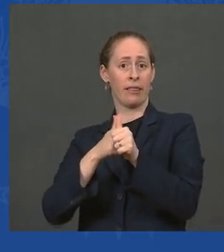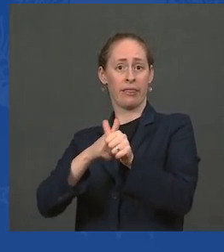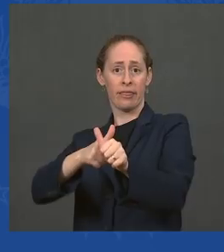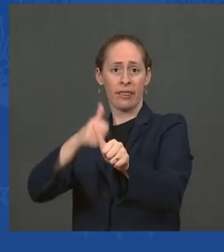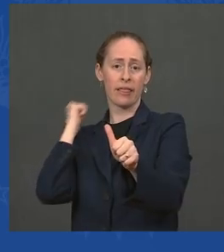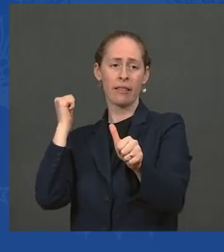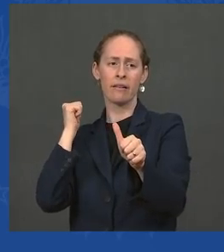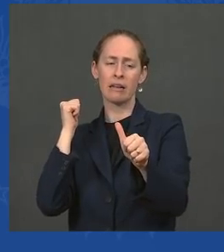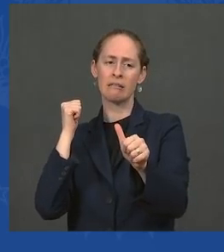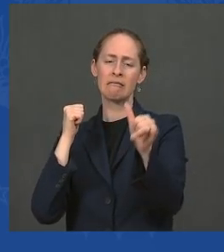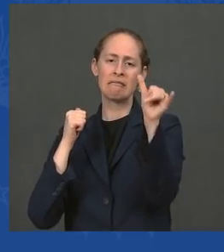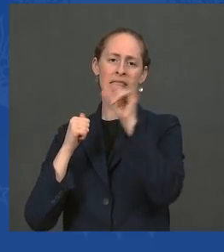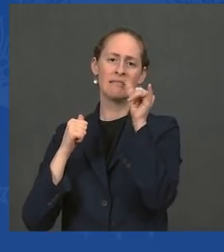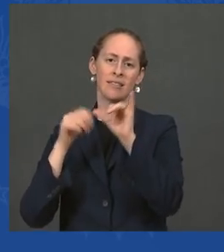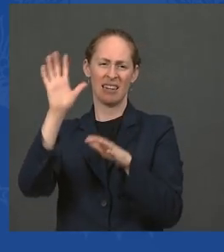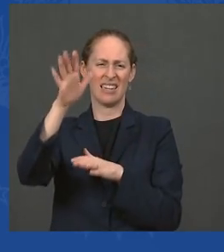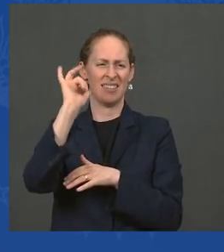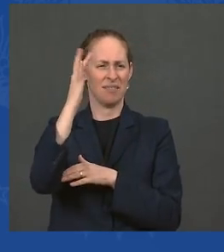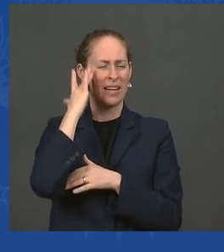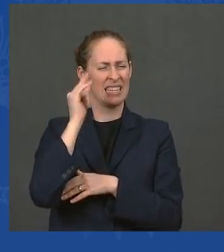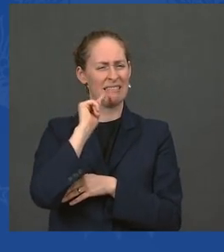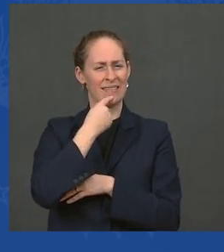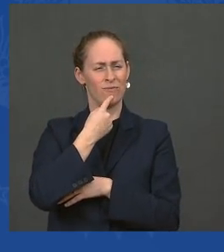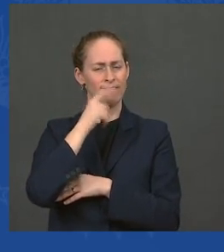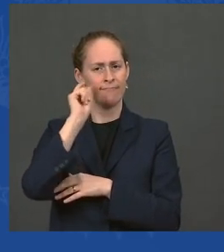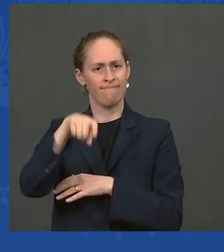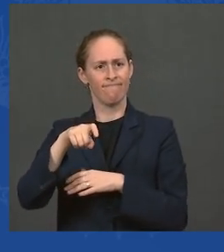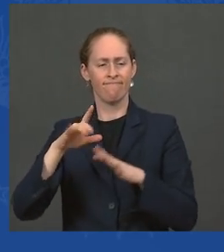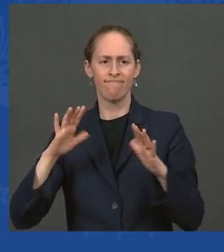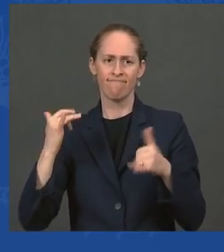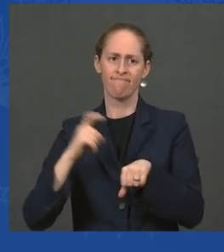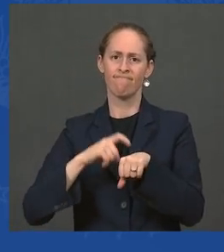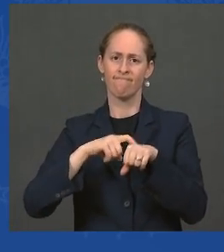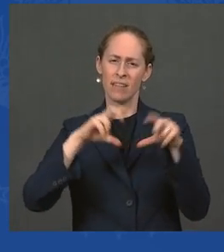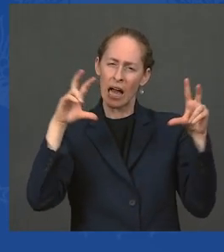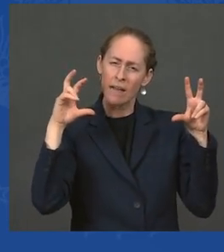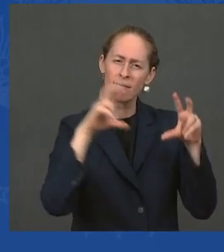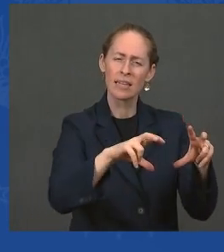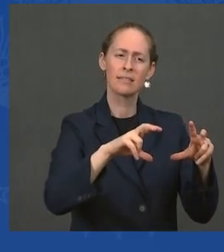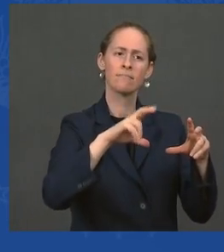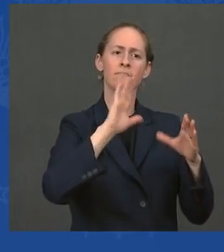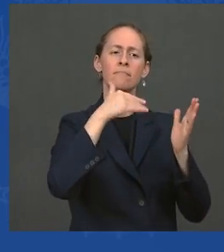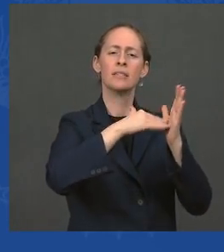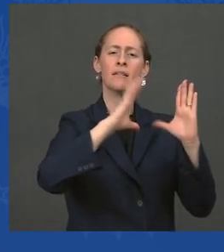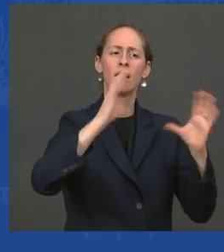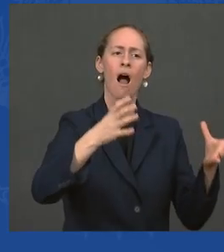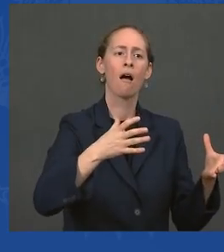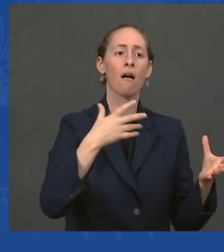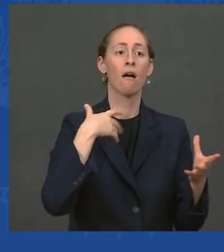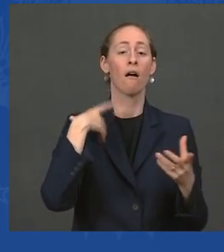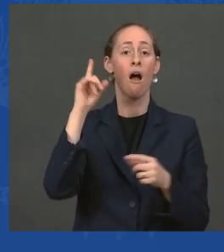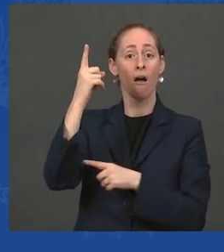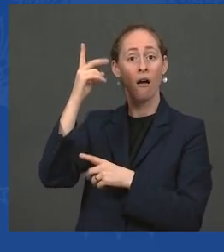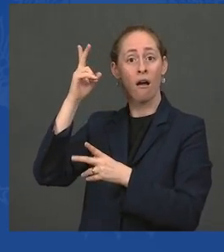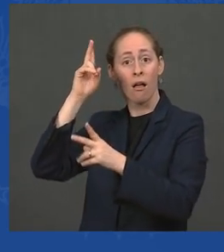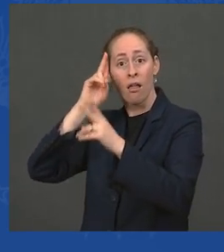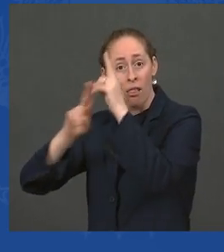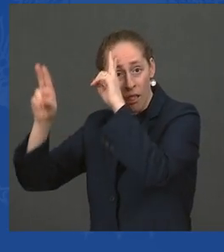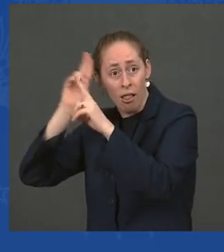once again, build America from the bottom up and the middle out. Again, not the top down. And, by the way, I'm a capitalist. I think if you can be a millionaire